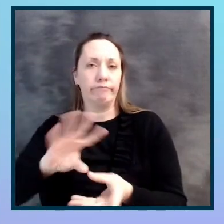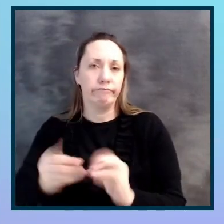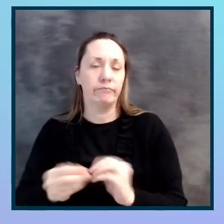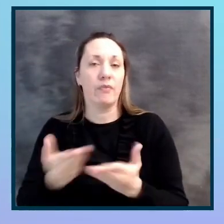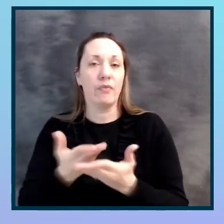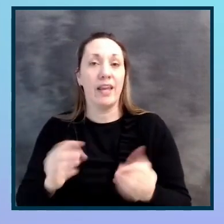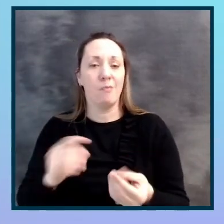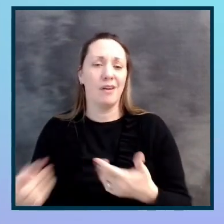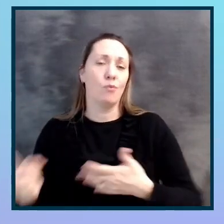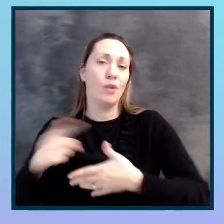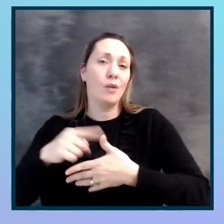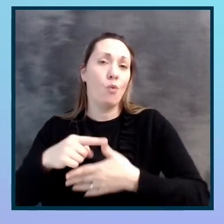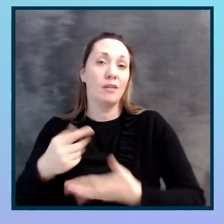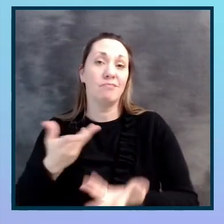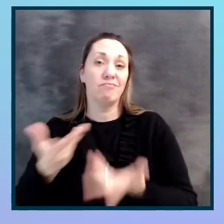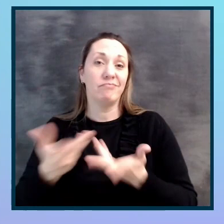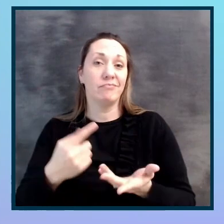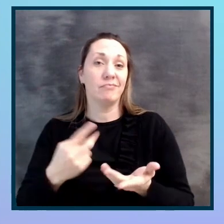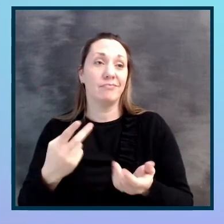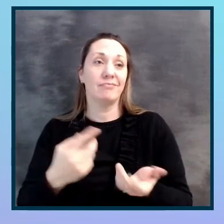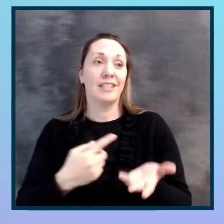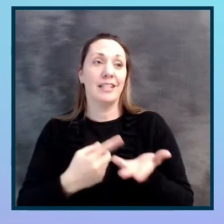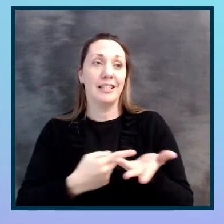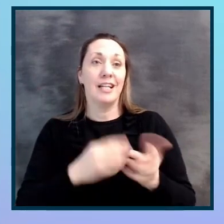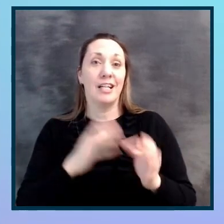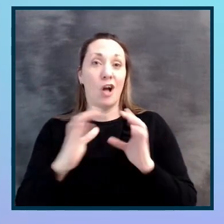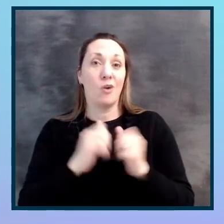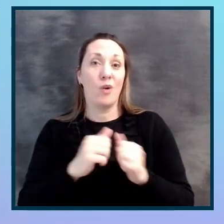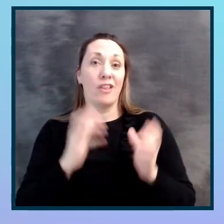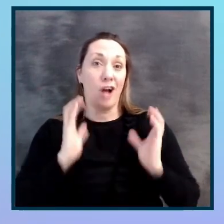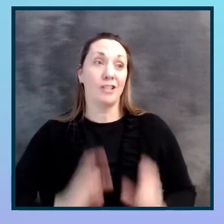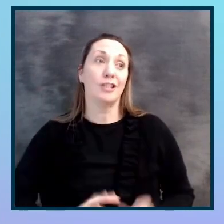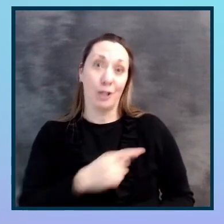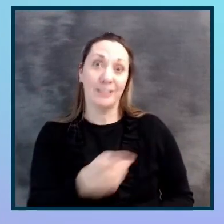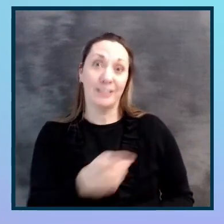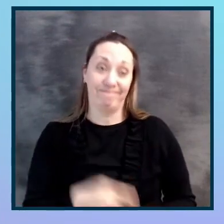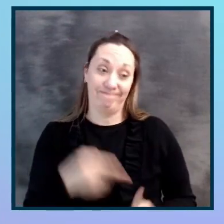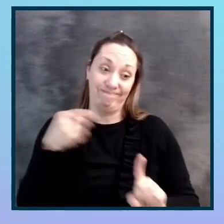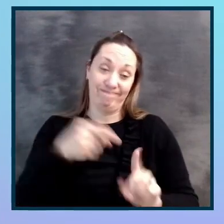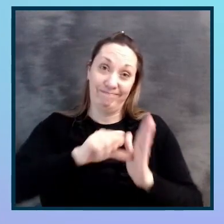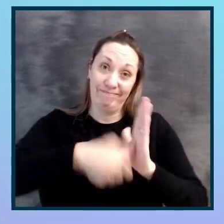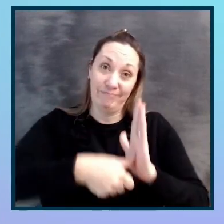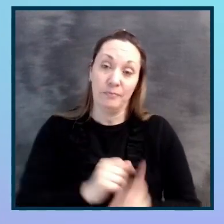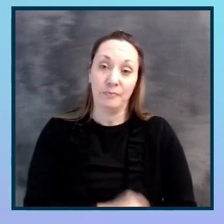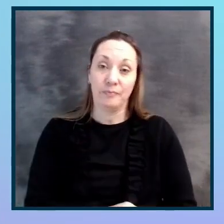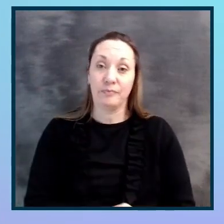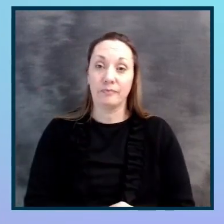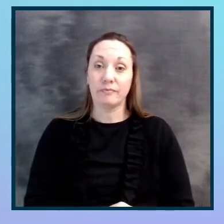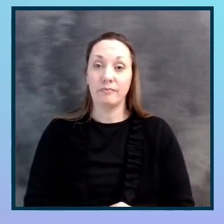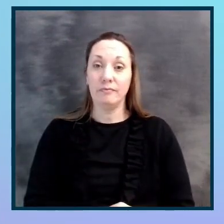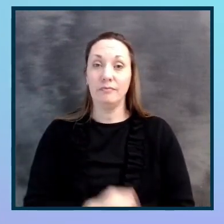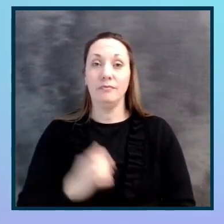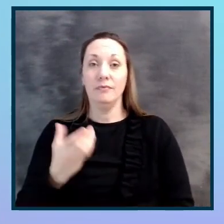talk to customers, talk to customers and talk to customers. Yeah. The only thing I would add to that is that,